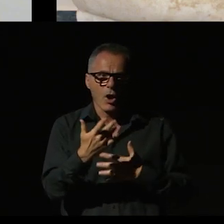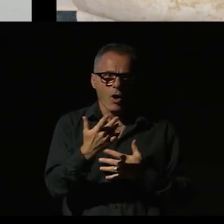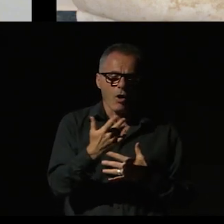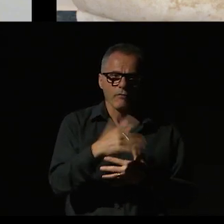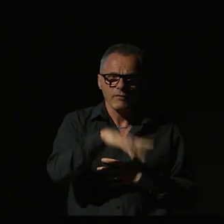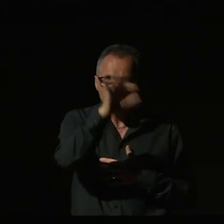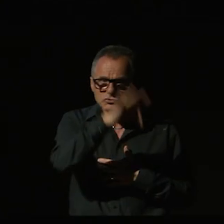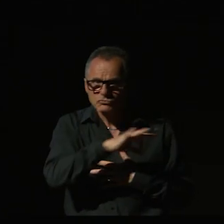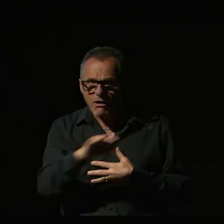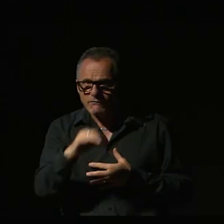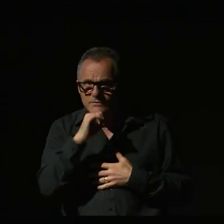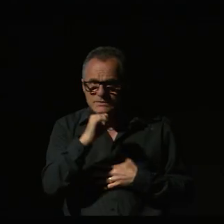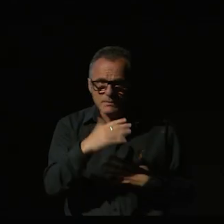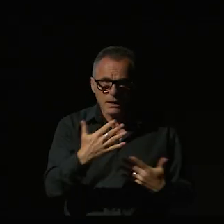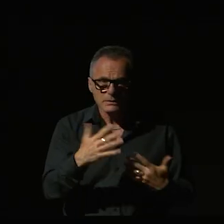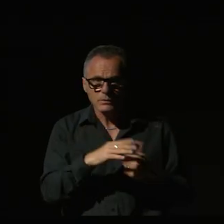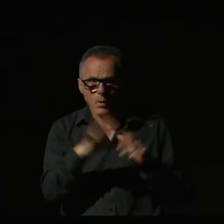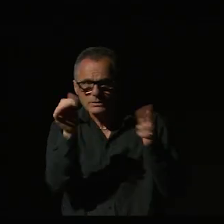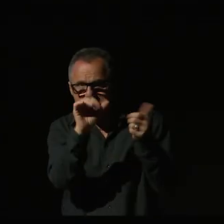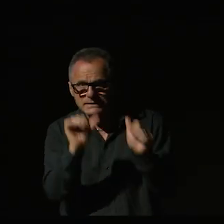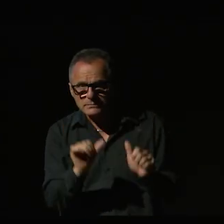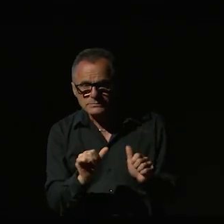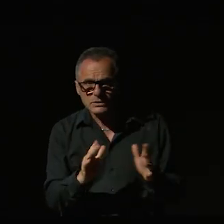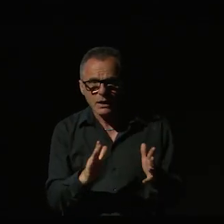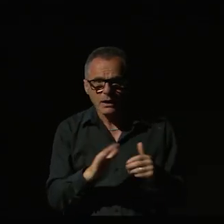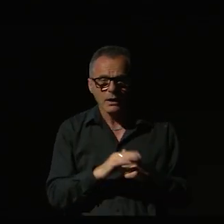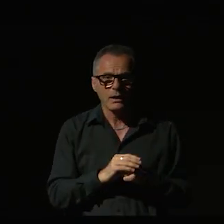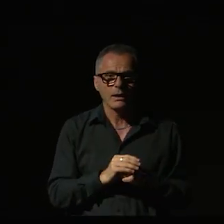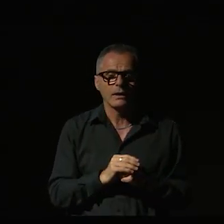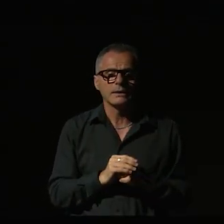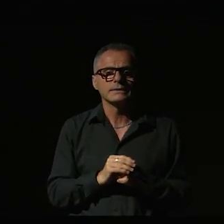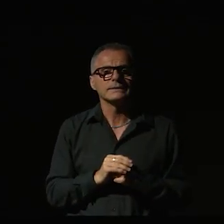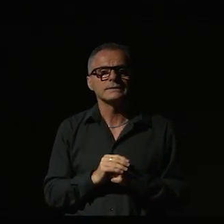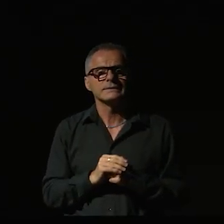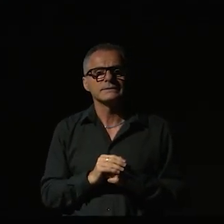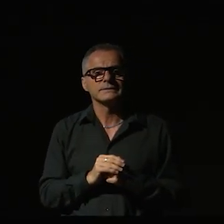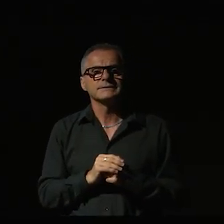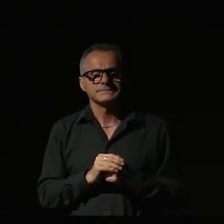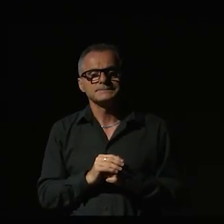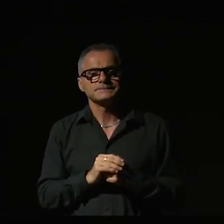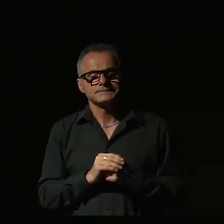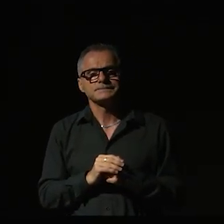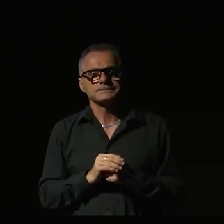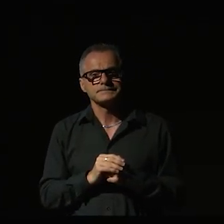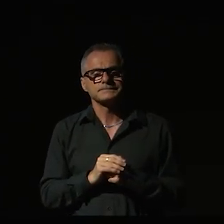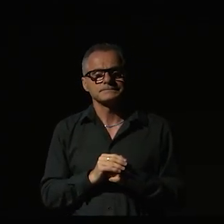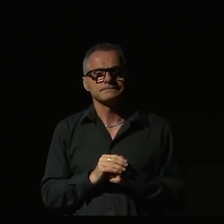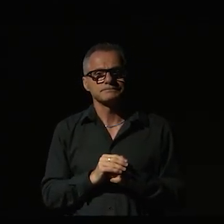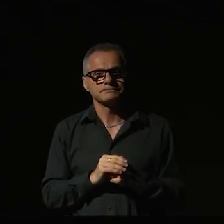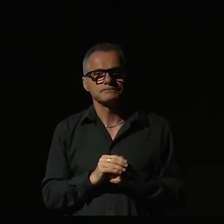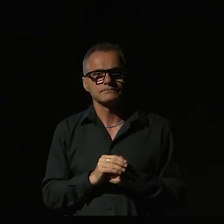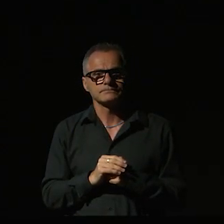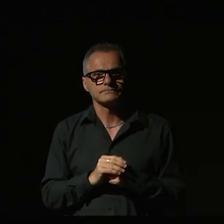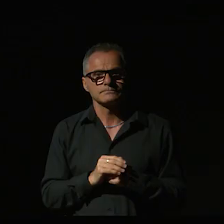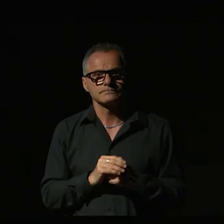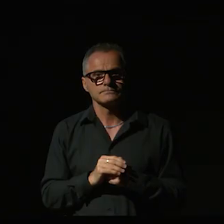the Antique sculpture already at the time wouldn't have had a directed gaze, 'cause the polychromy is lost and you very rarely, can't really think of an example